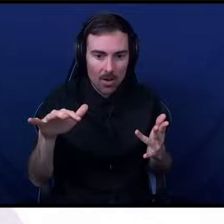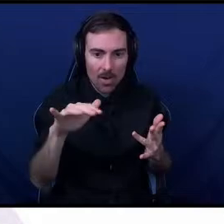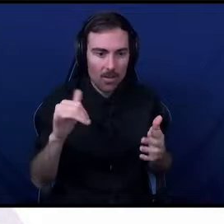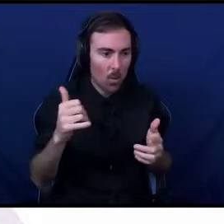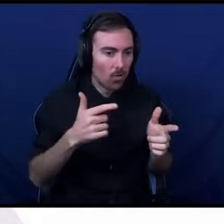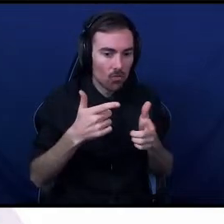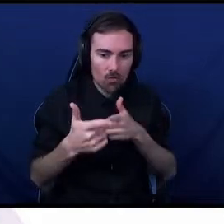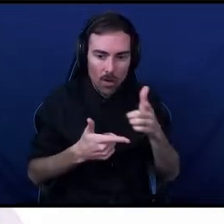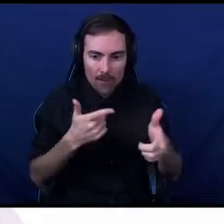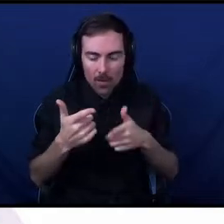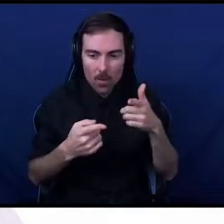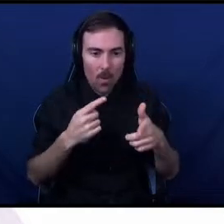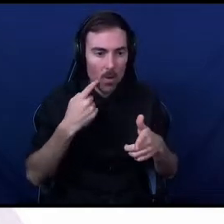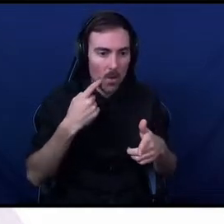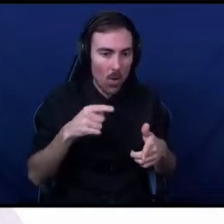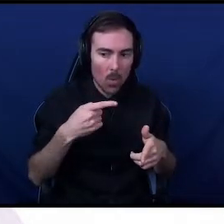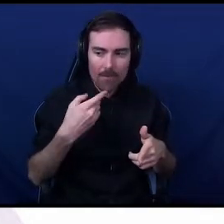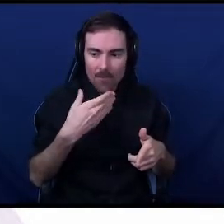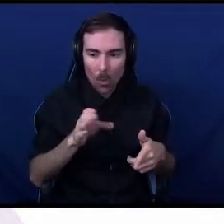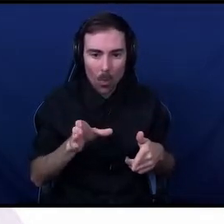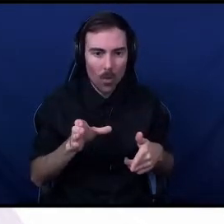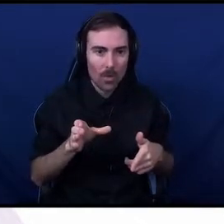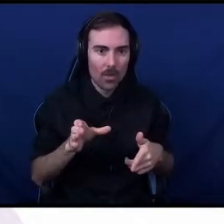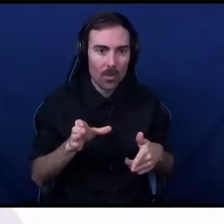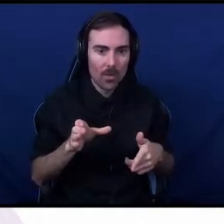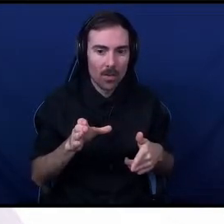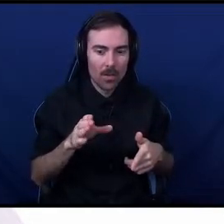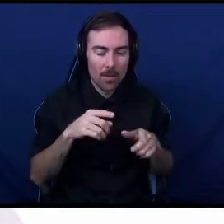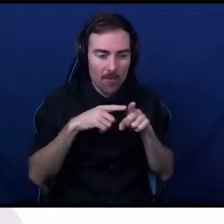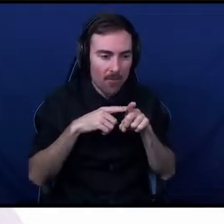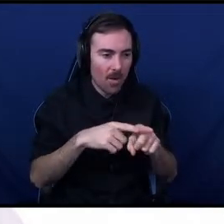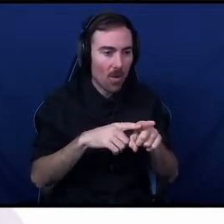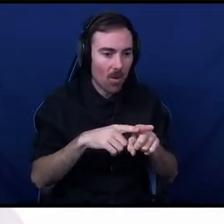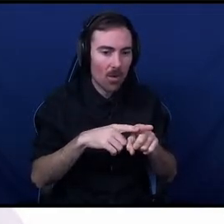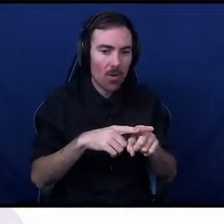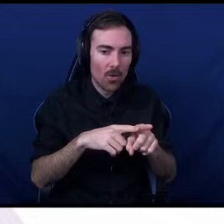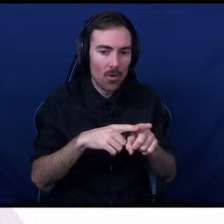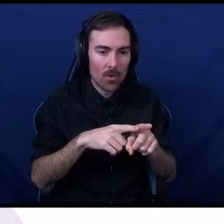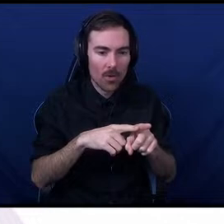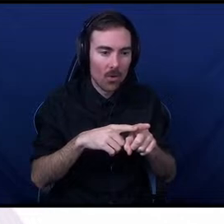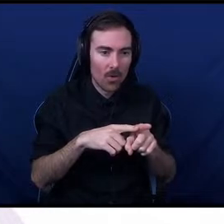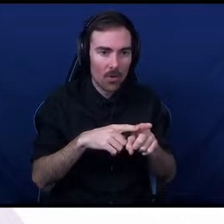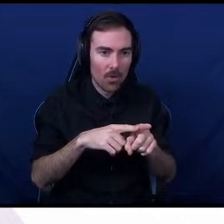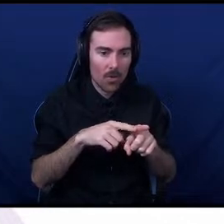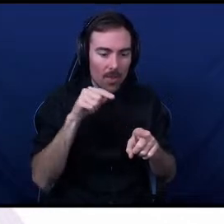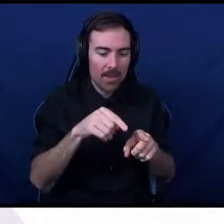are kind of forced into kind of complying to kind of certain ways of doing things is.